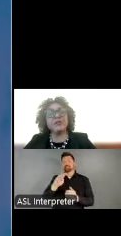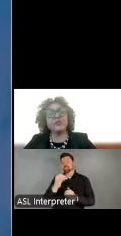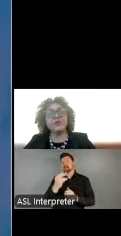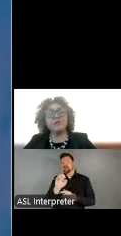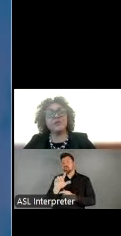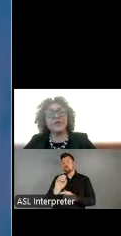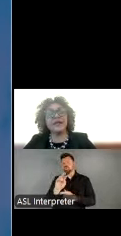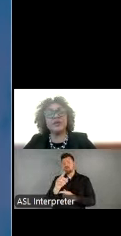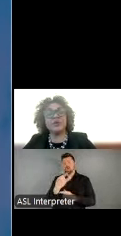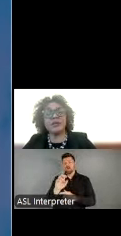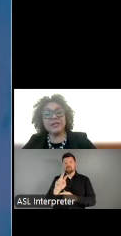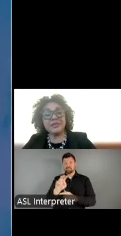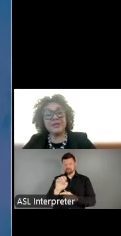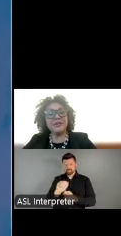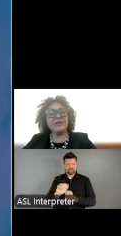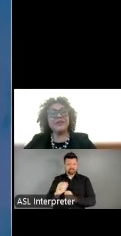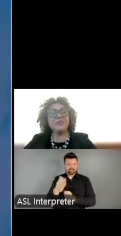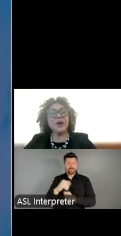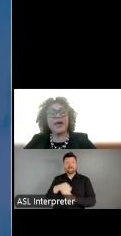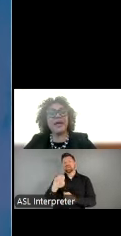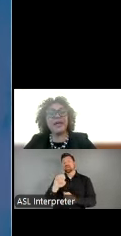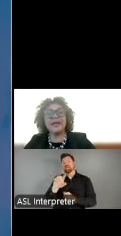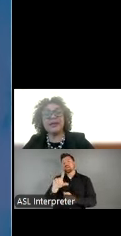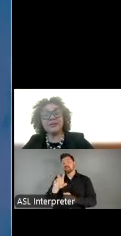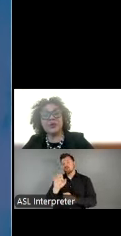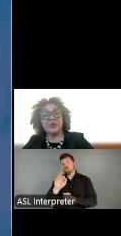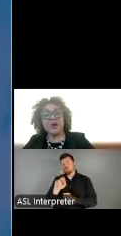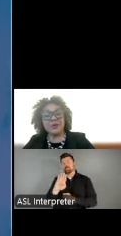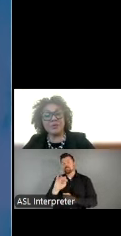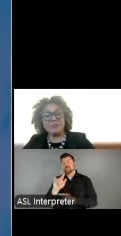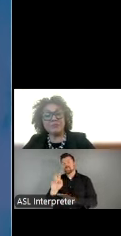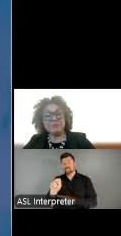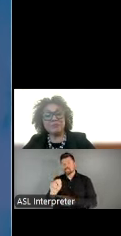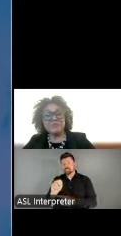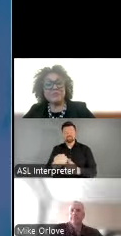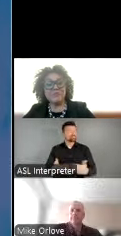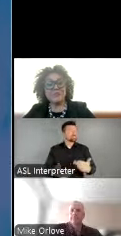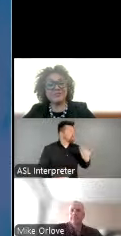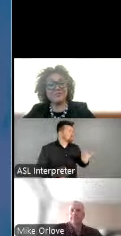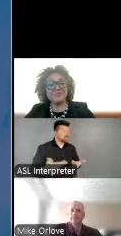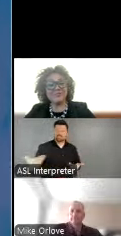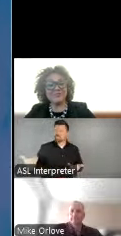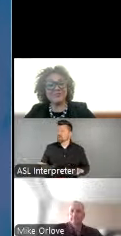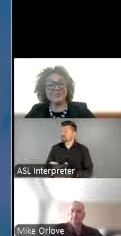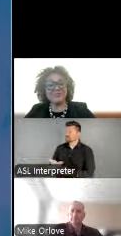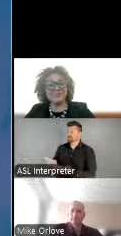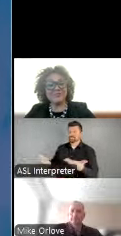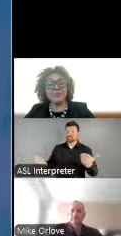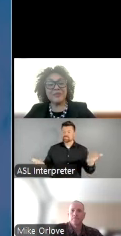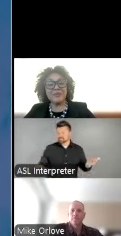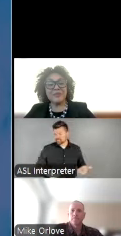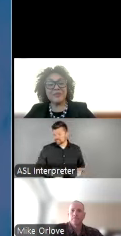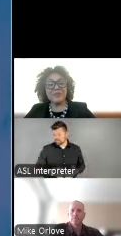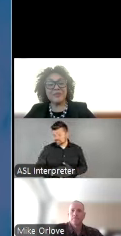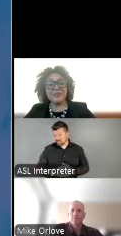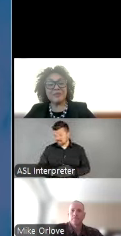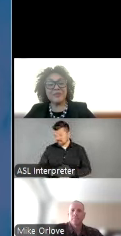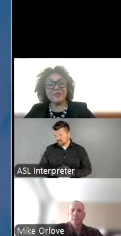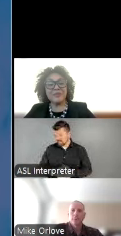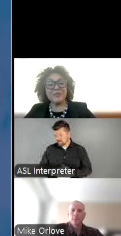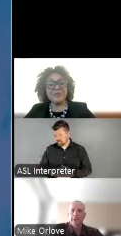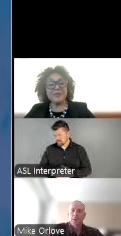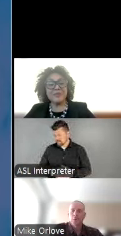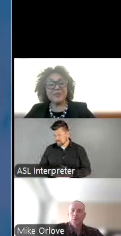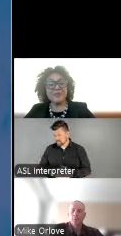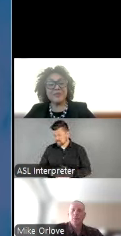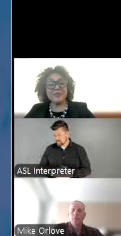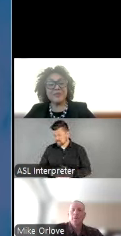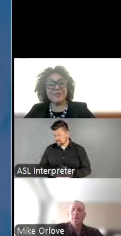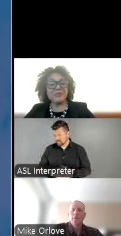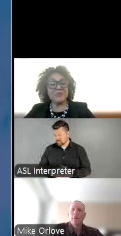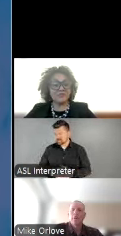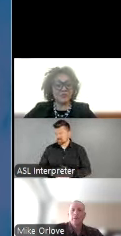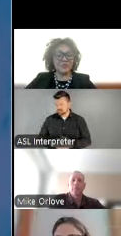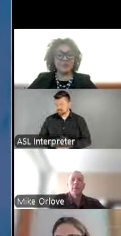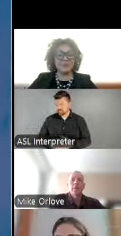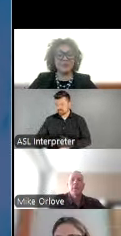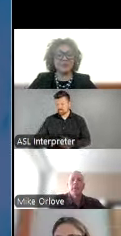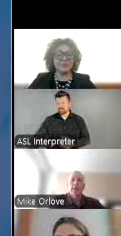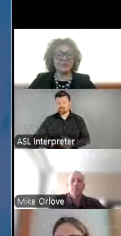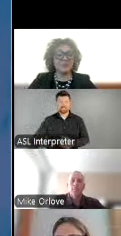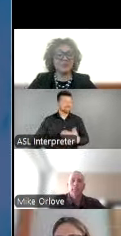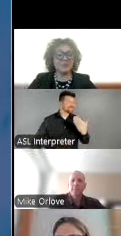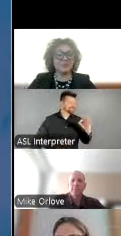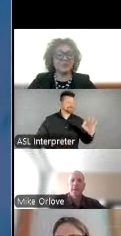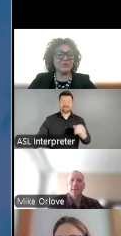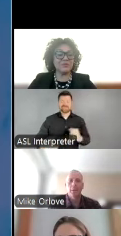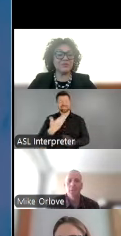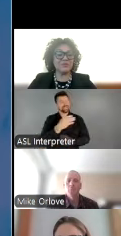Manager, Eleanor Billington. Mike and Eleanor, welcome. - Thank you. Thank you, Maria, and hello